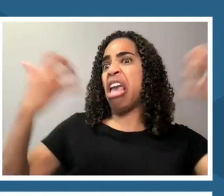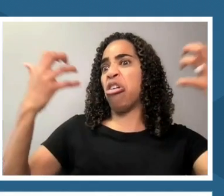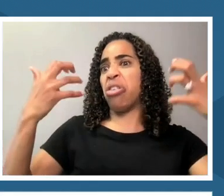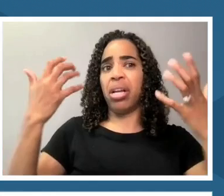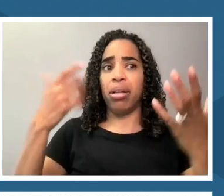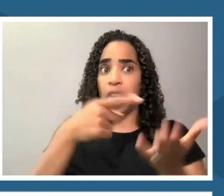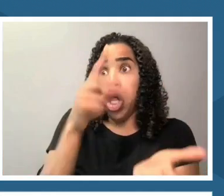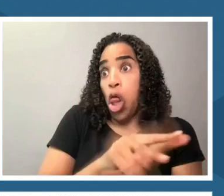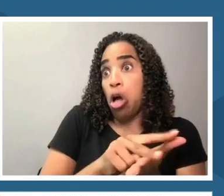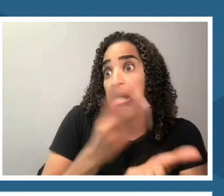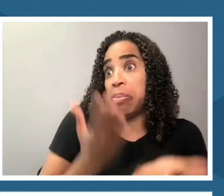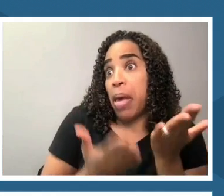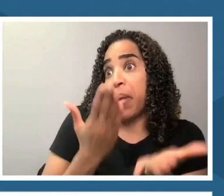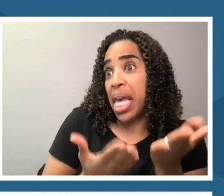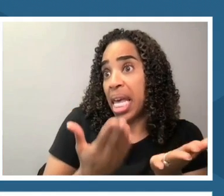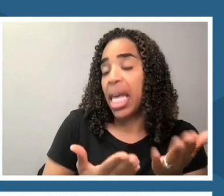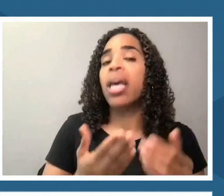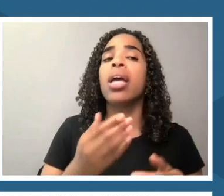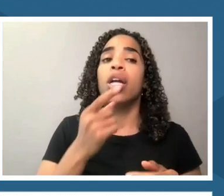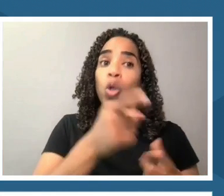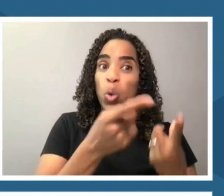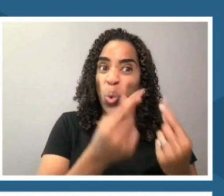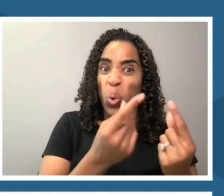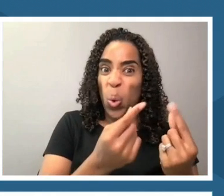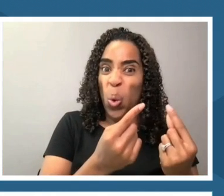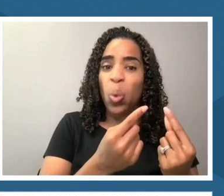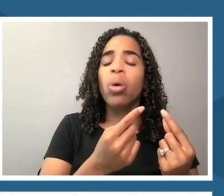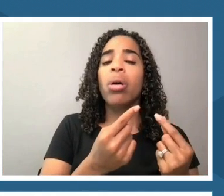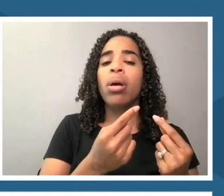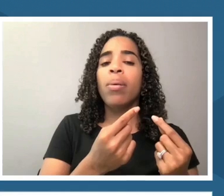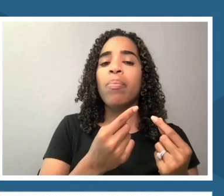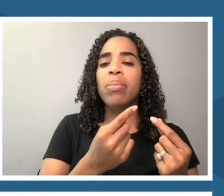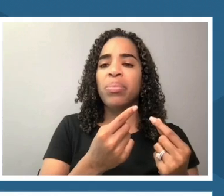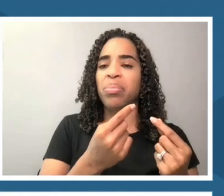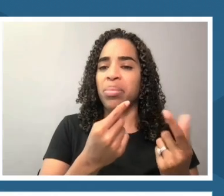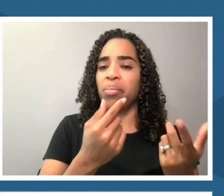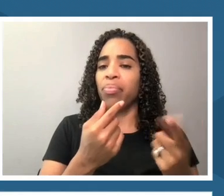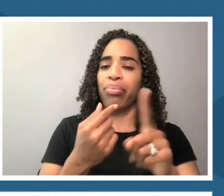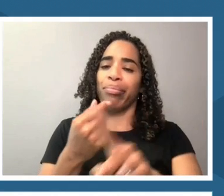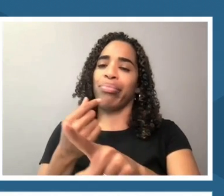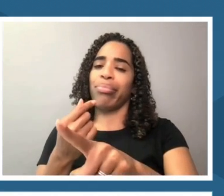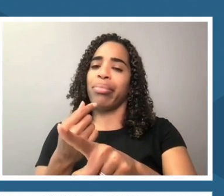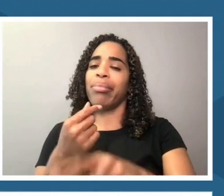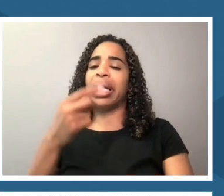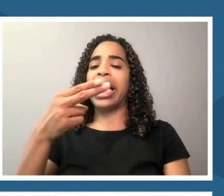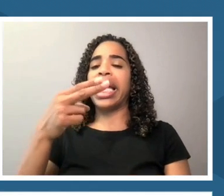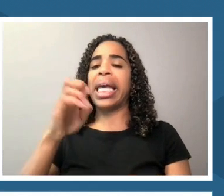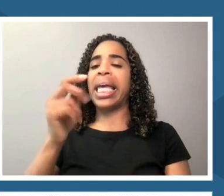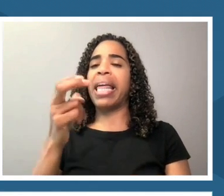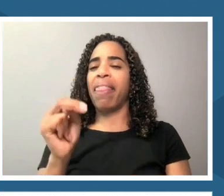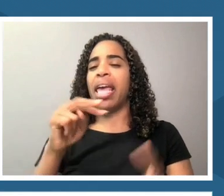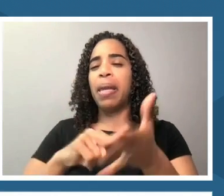the word heathen definitely sticks out to me um you know it means someone who's